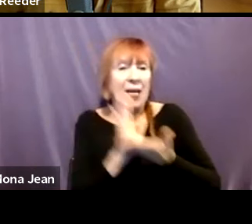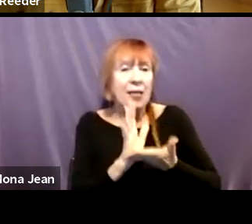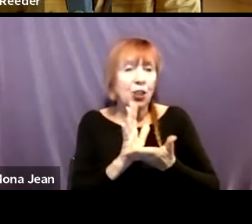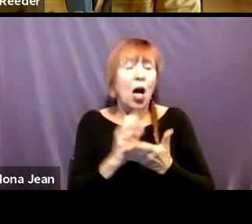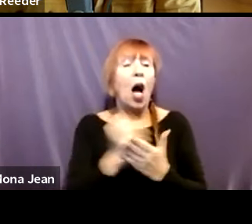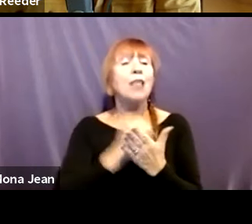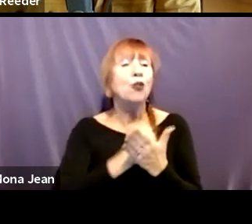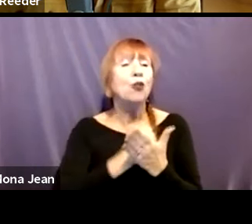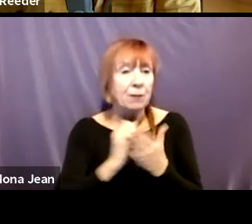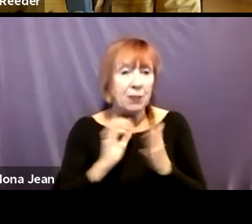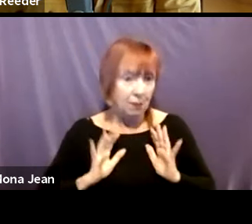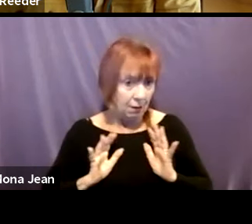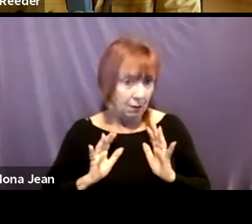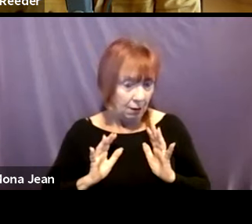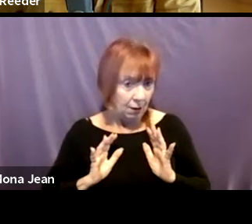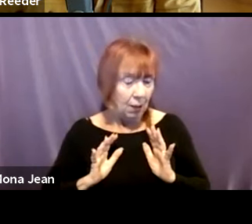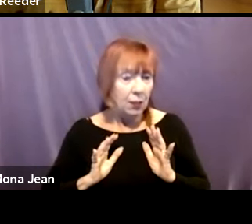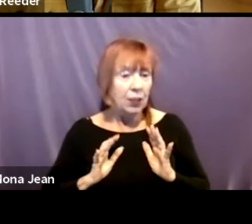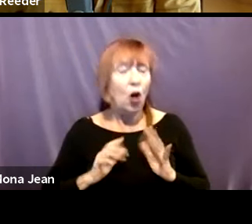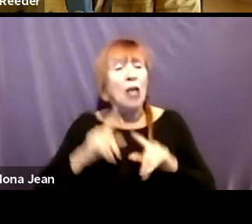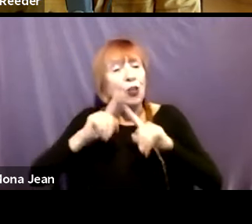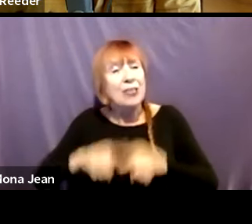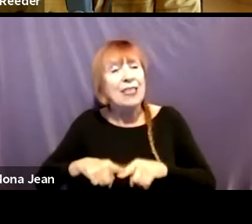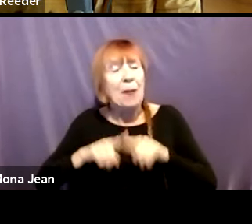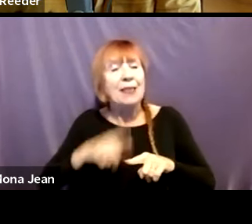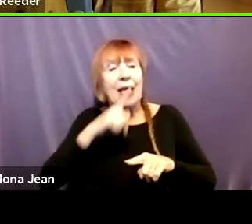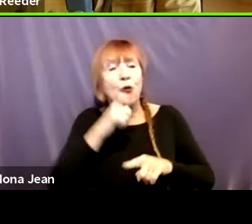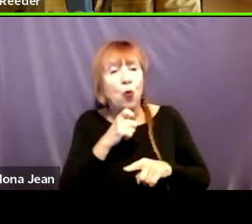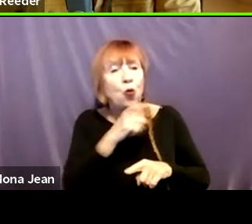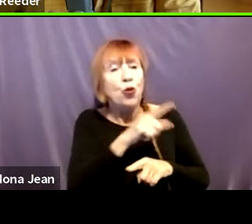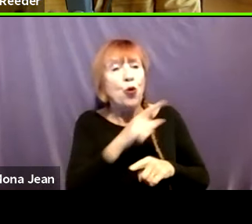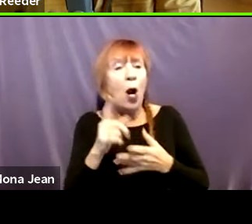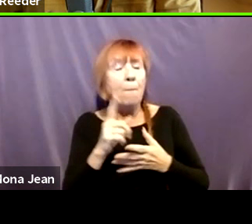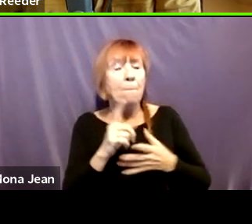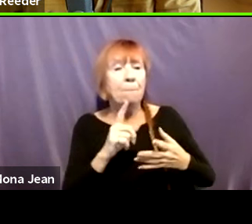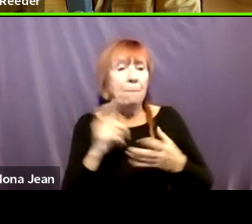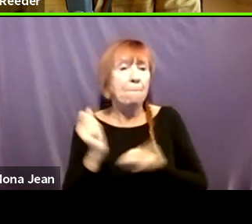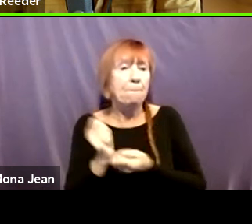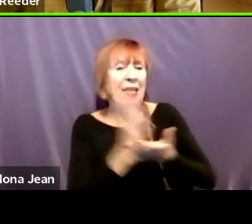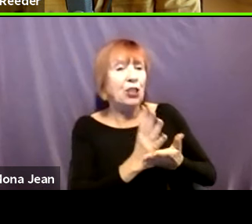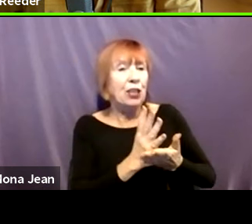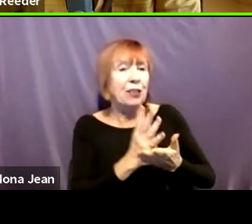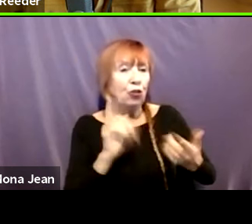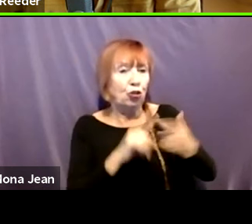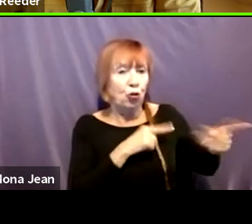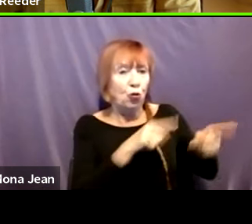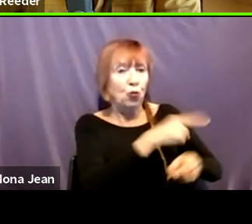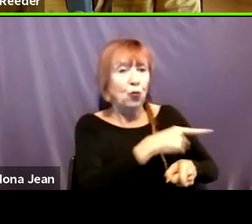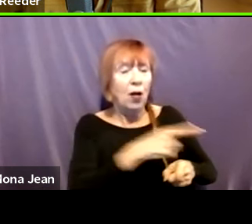and who you're pitching for. Amani, you made a really good distinction earlier of,